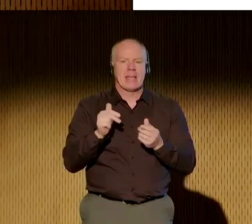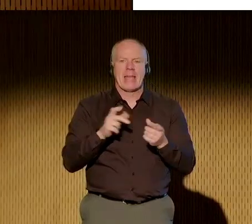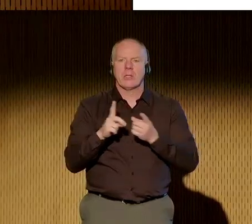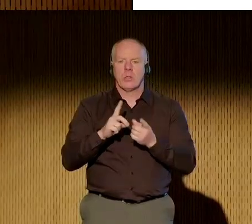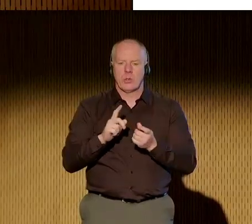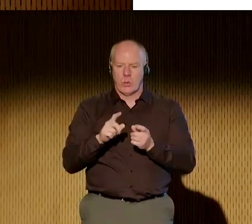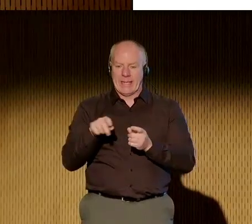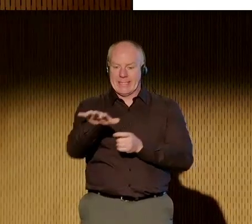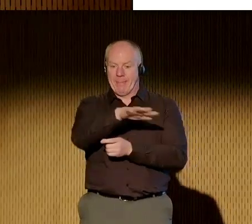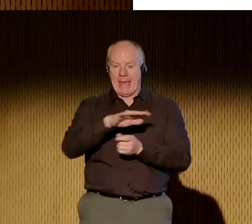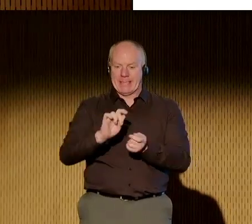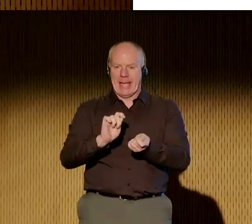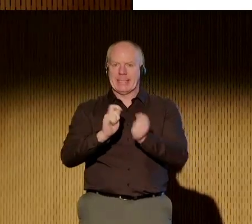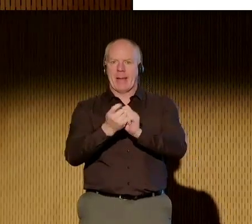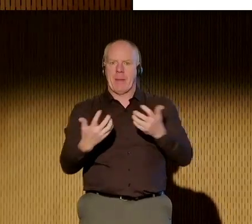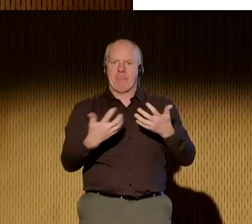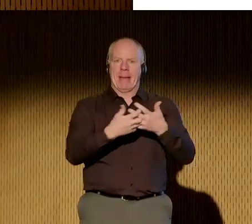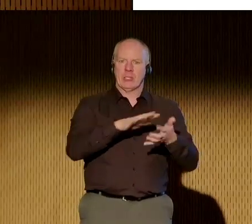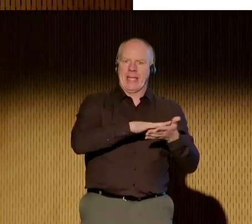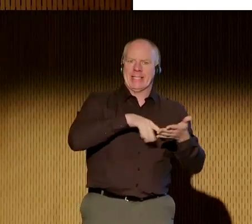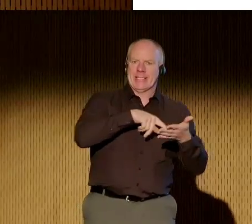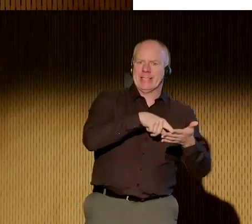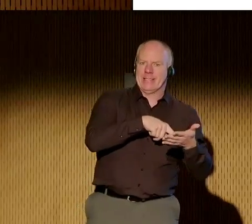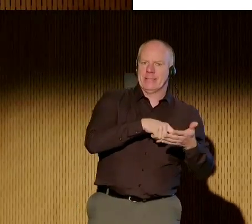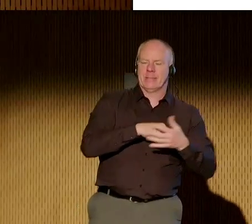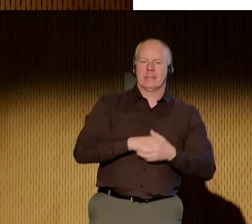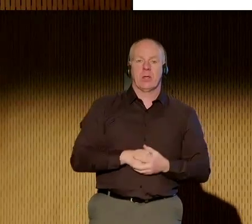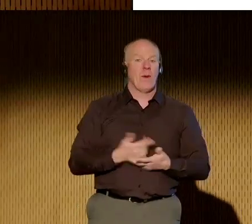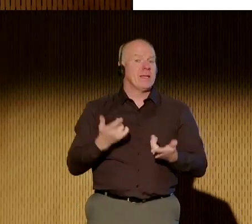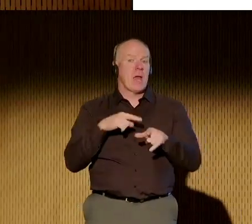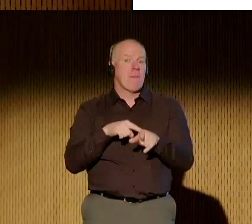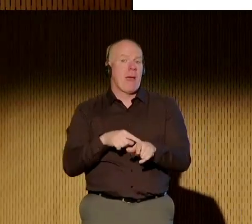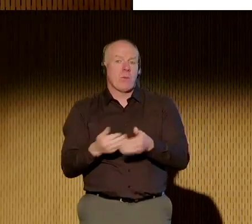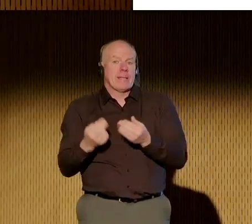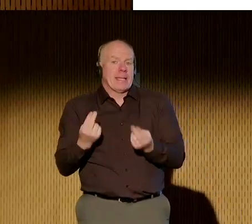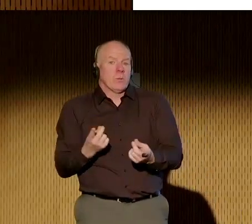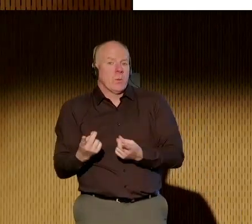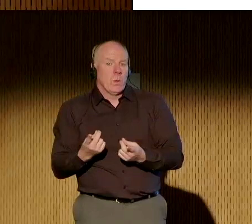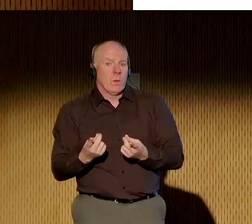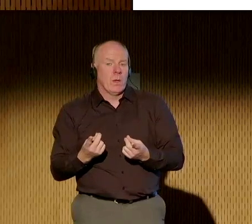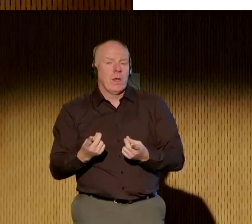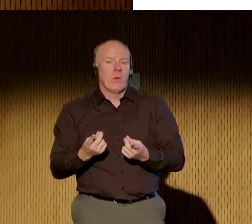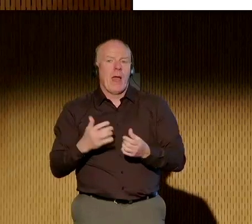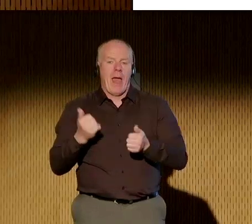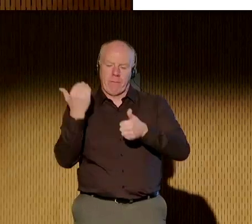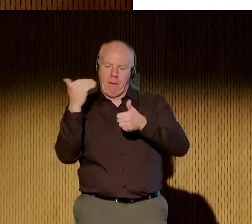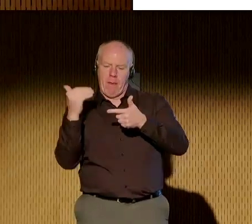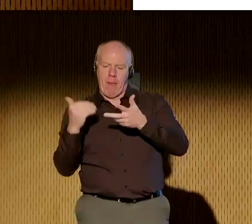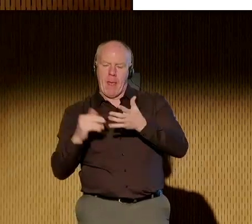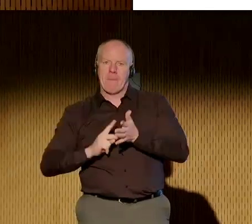the space accordingly. So depending on the demands and needs, we put together a package of practices